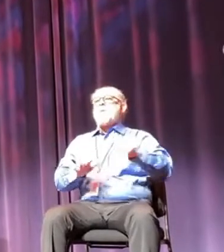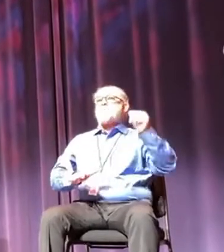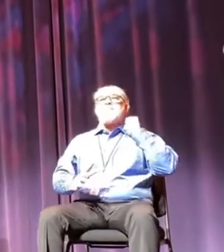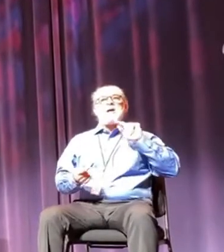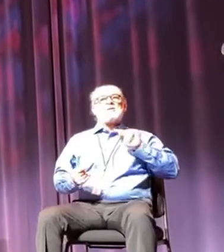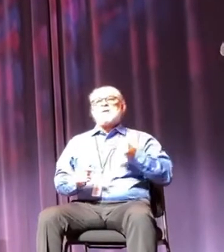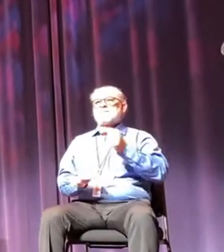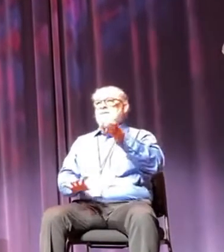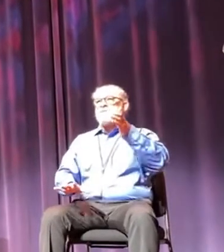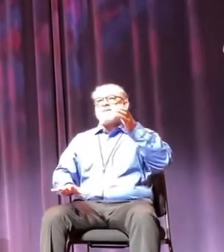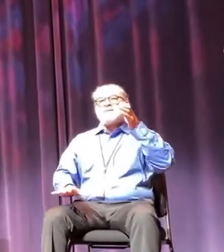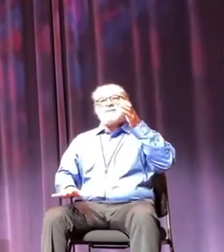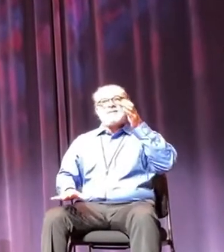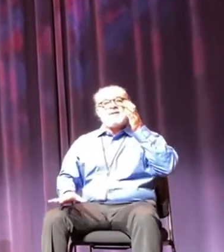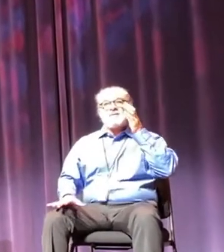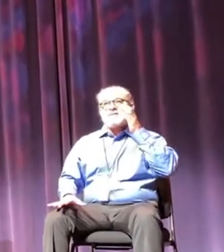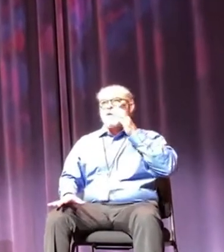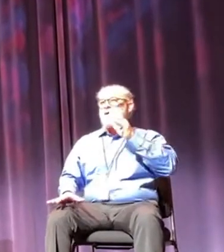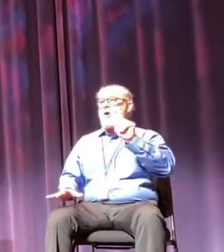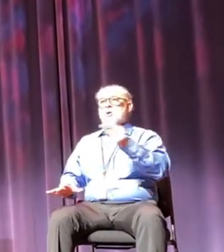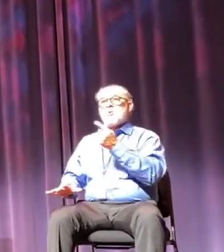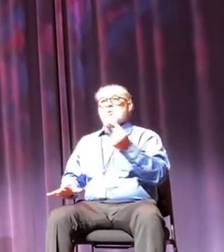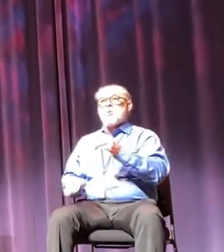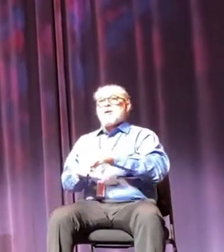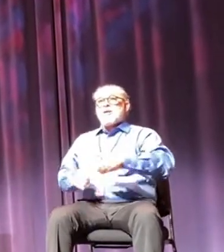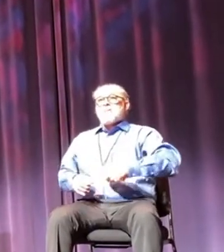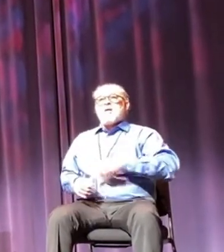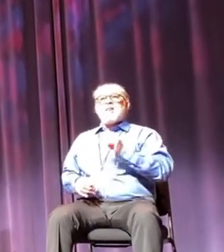Listen alone in the belly of the beast.